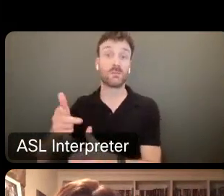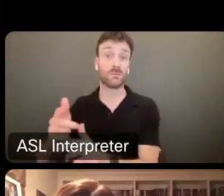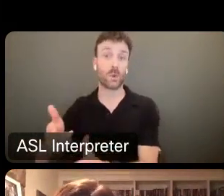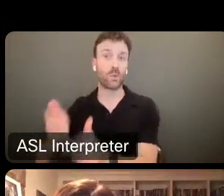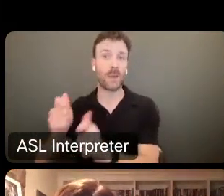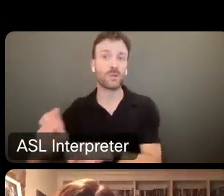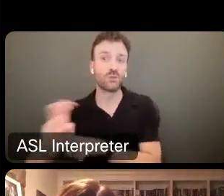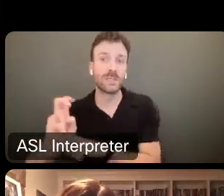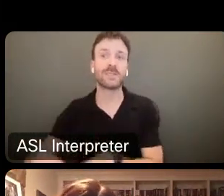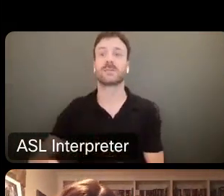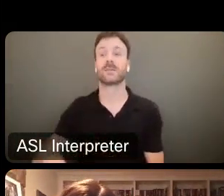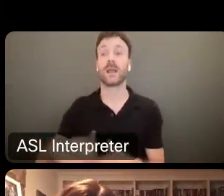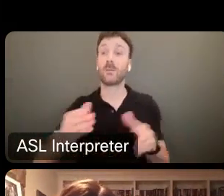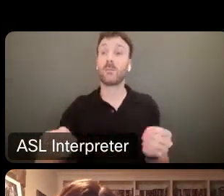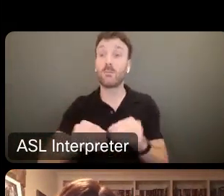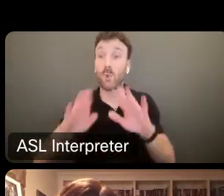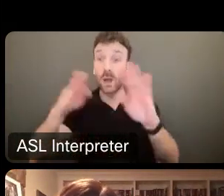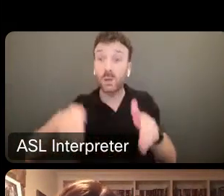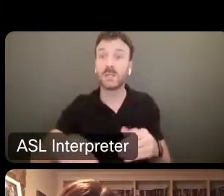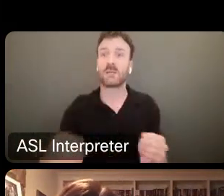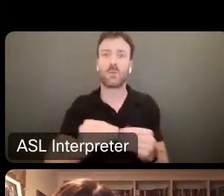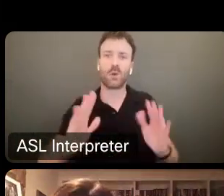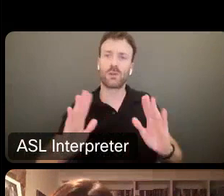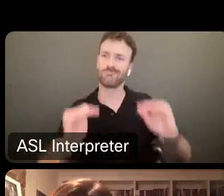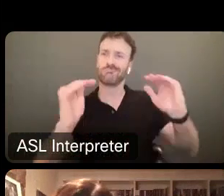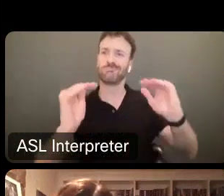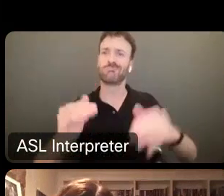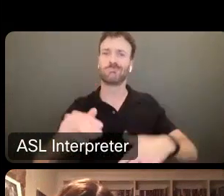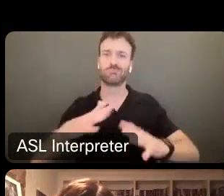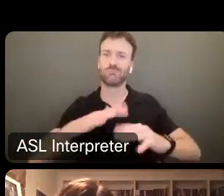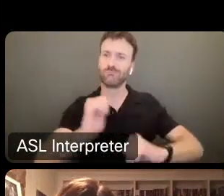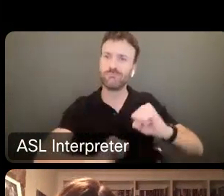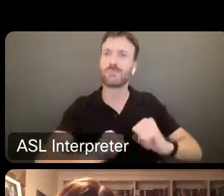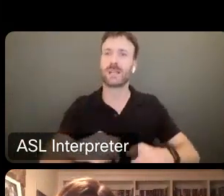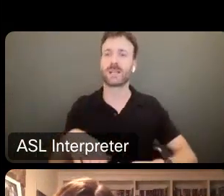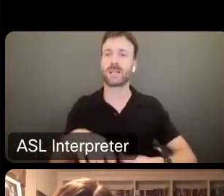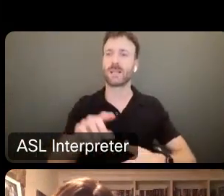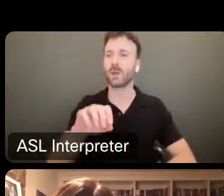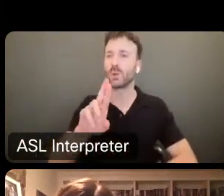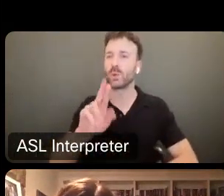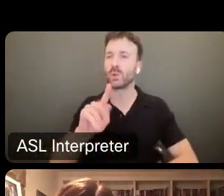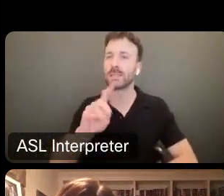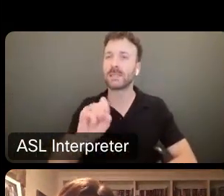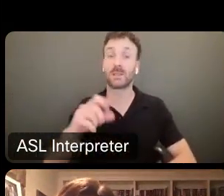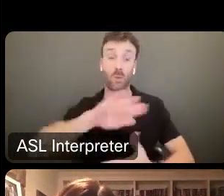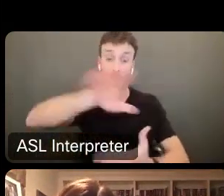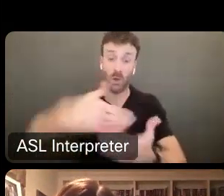infrastructure and utilities. And all this will support economic growth and ensure reliable service to our growing